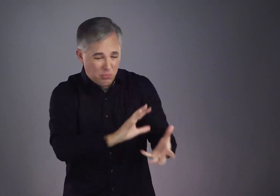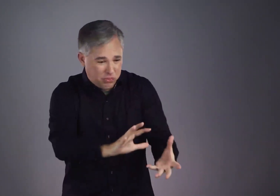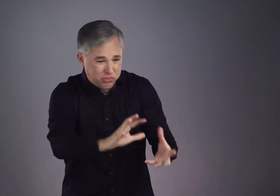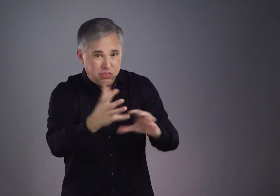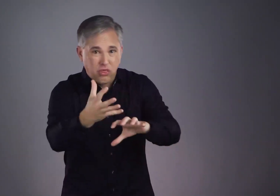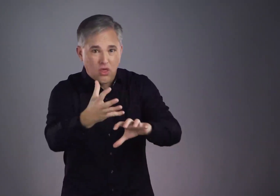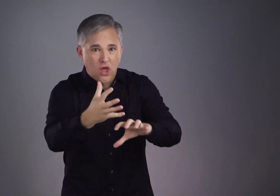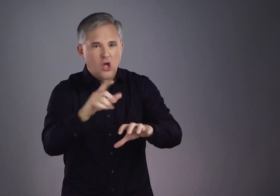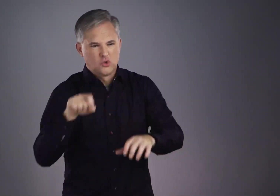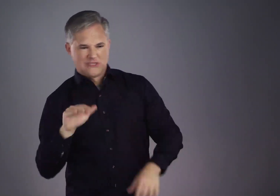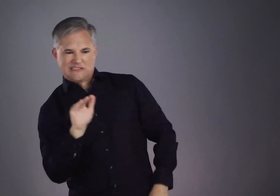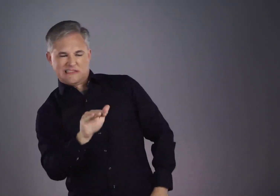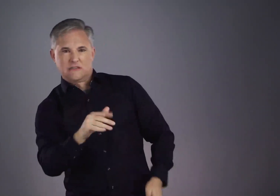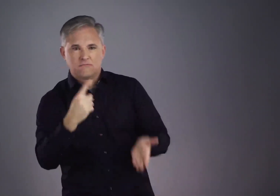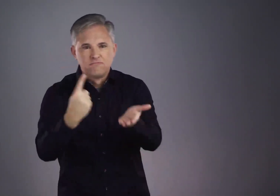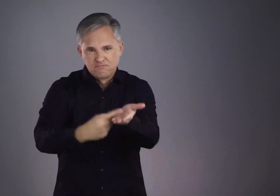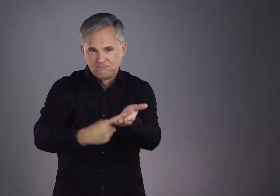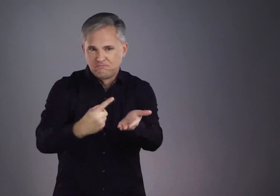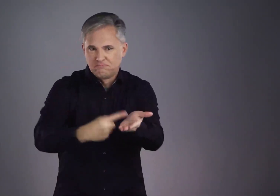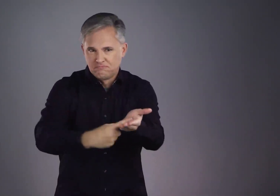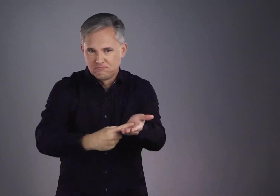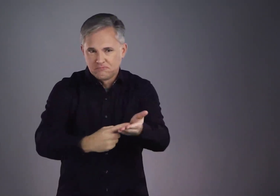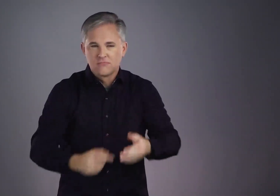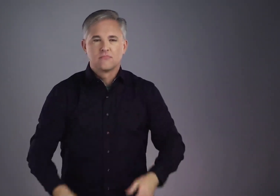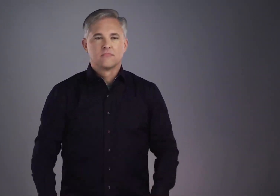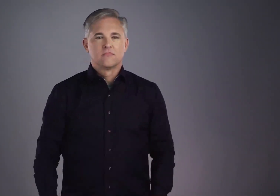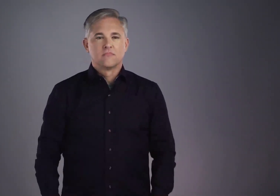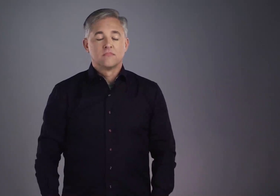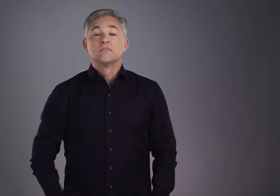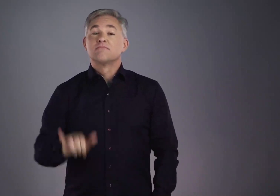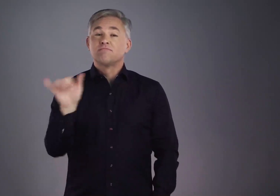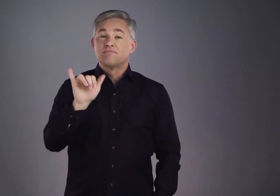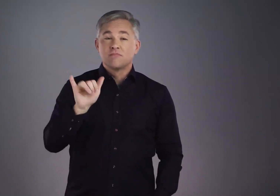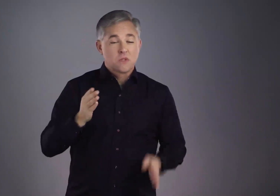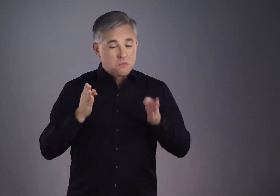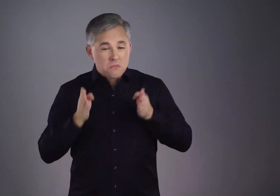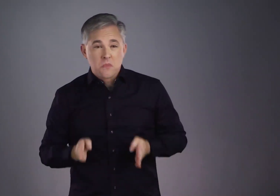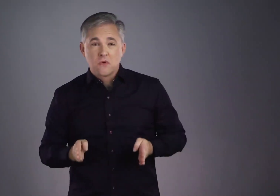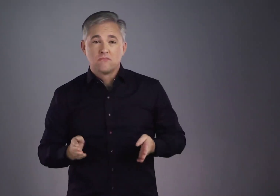should ever take any action that might greatly affect A.A. as a whole